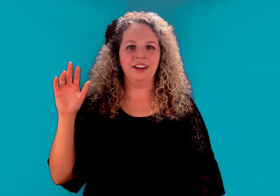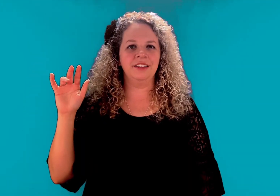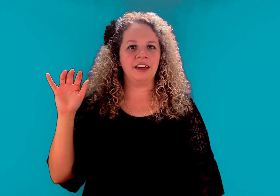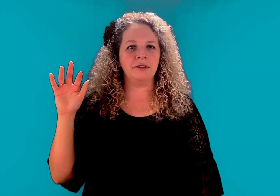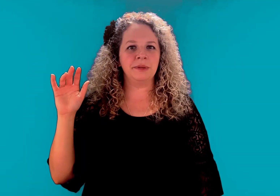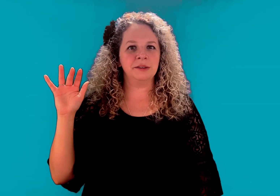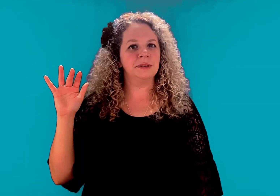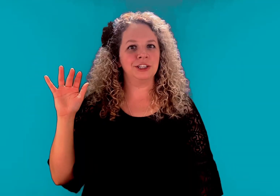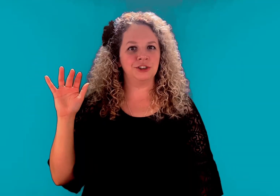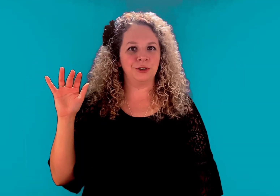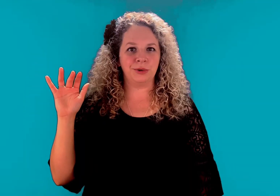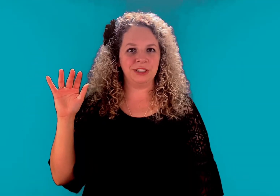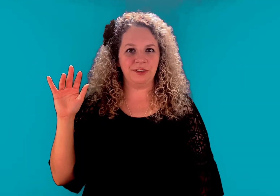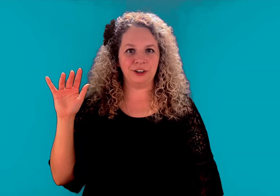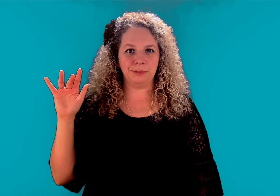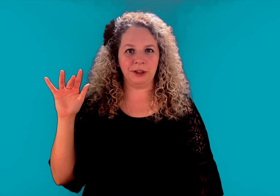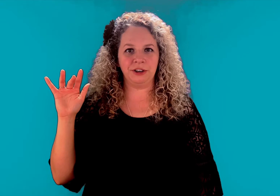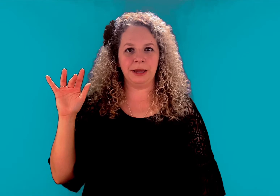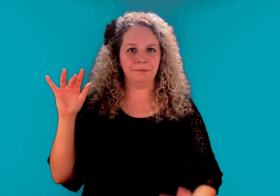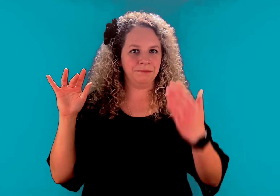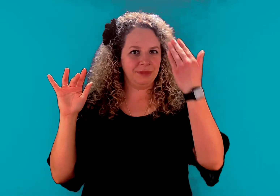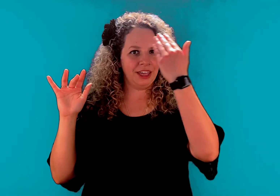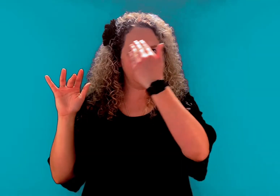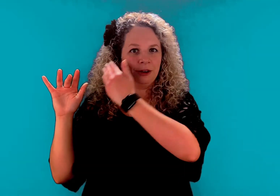that would be the position you're going to fingerspell your name: in line with your